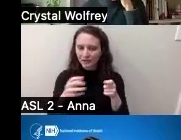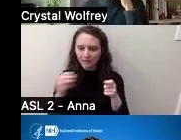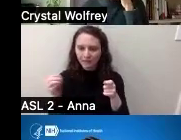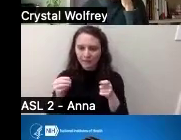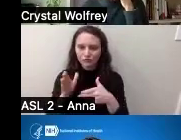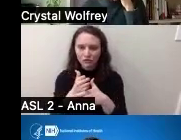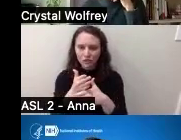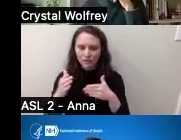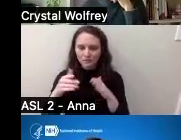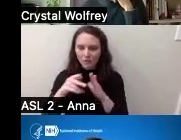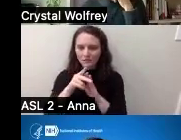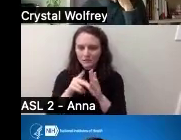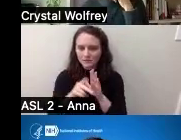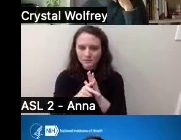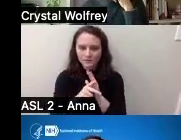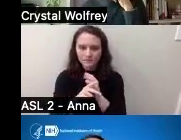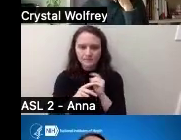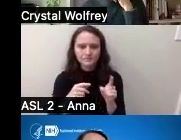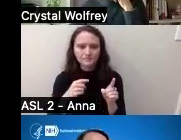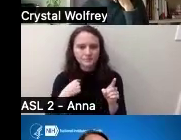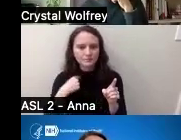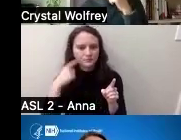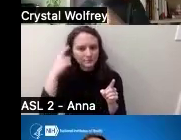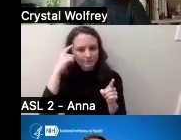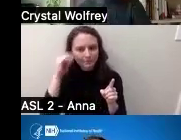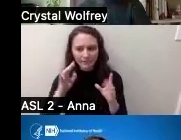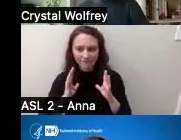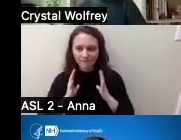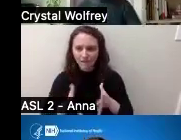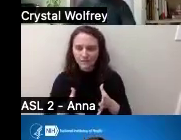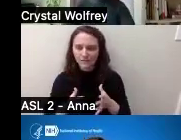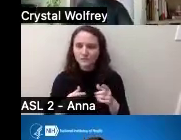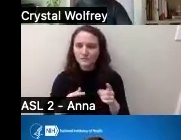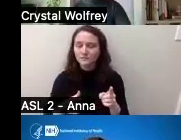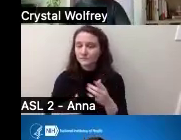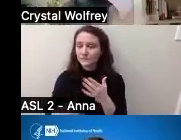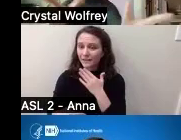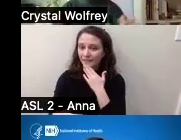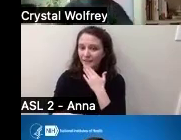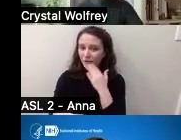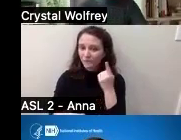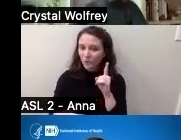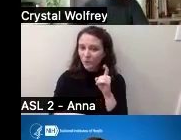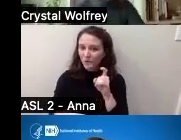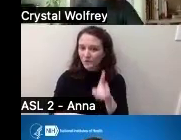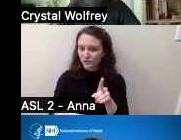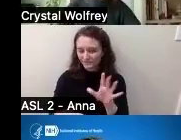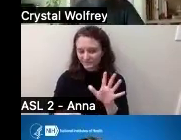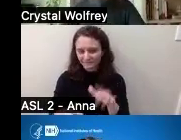and totally fine if you have to defer them to the group. Crystal Wolfrey: I was going to say, thank you so much for a question that's not in my .. . No, it's fine. I'm going to give it a shot.